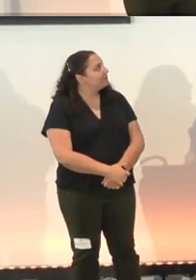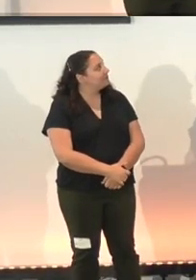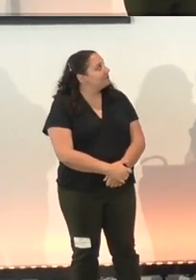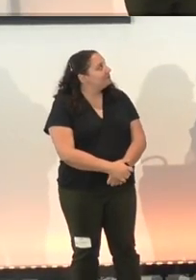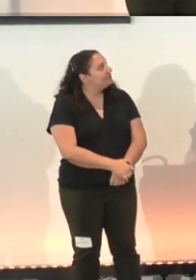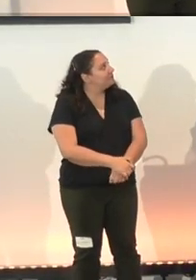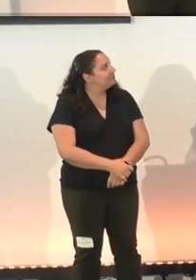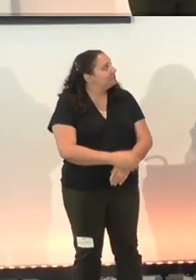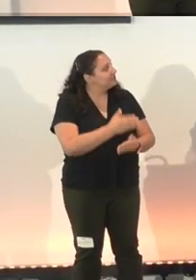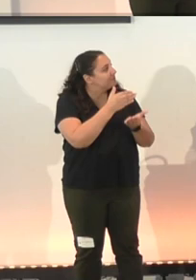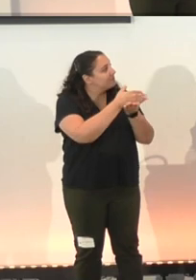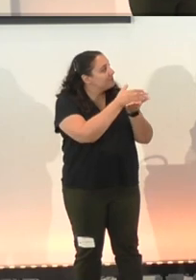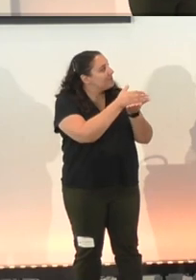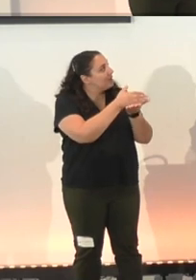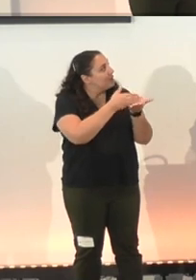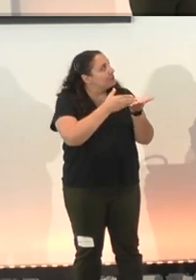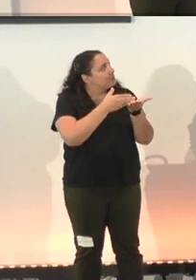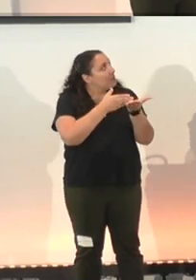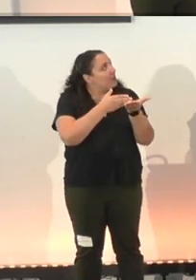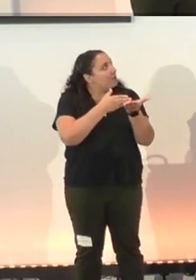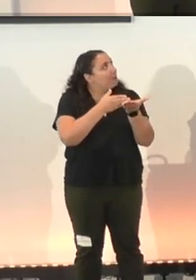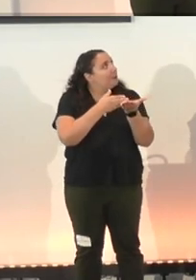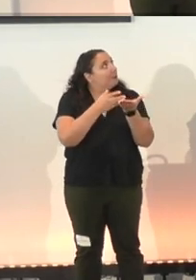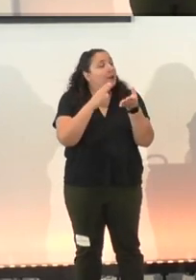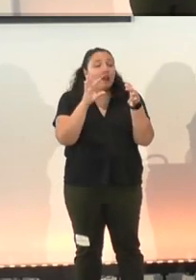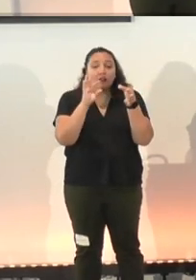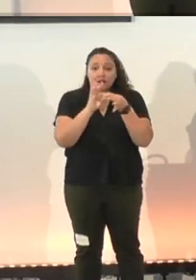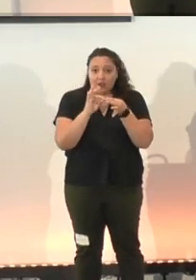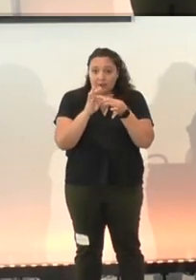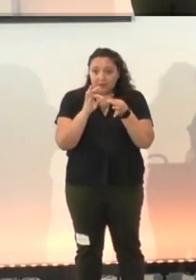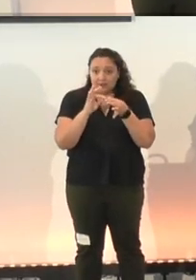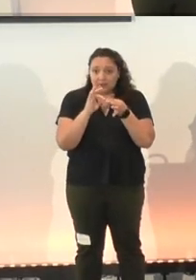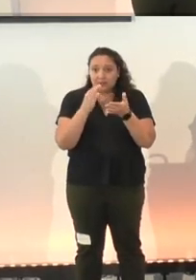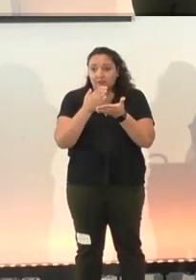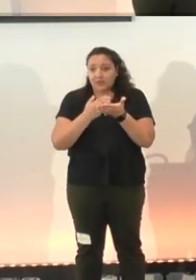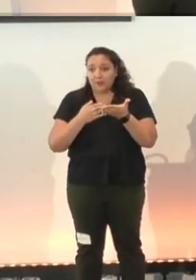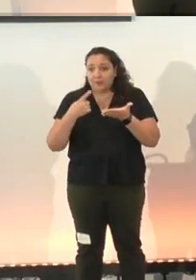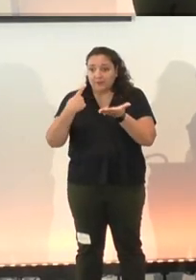comments, couple possible discussion topics for us with the panel and I want to remind you guys